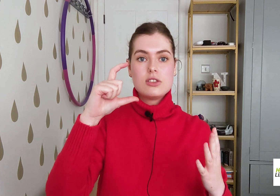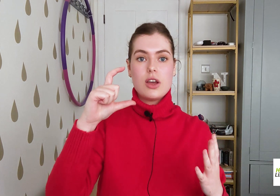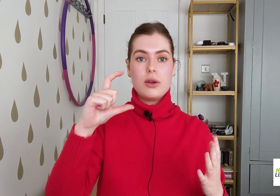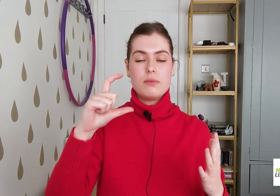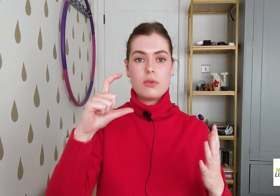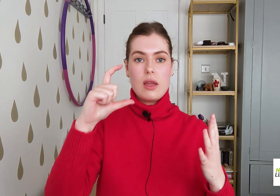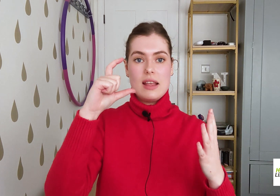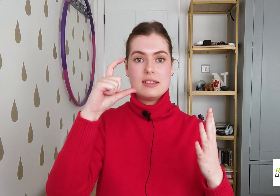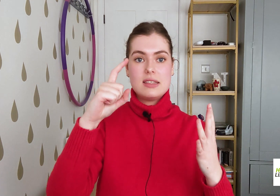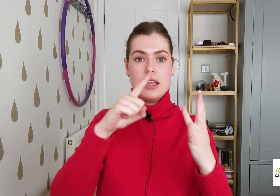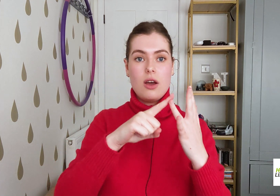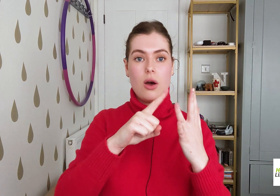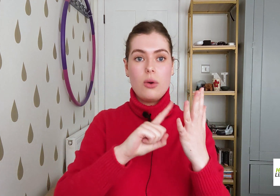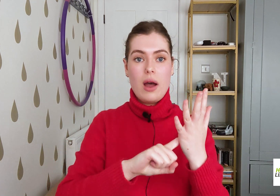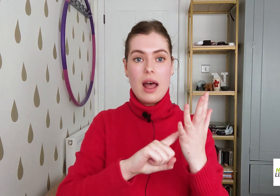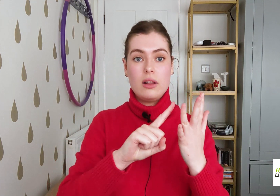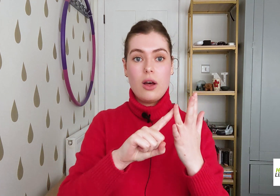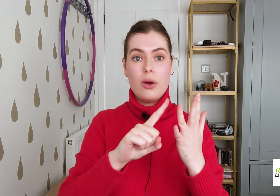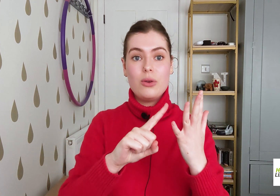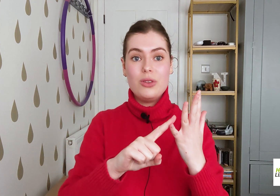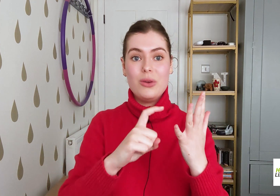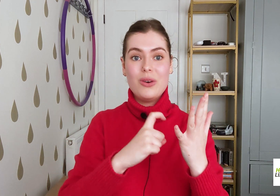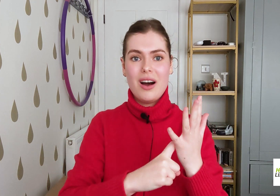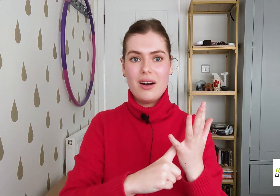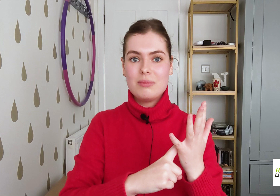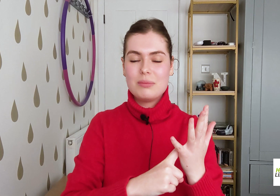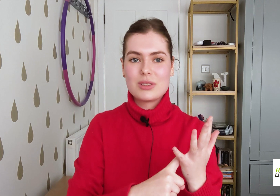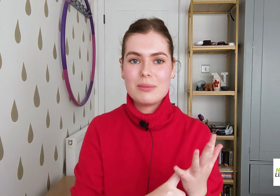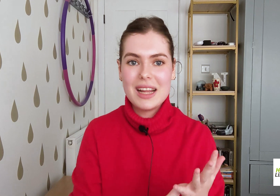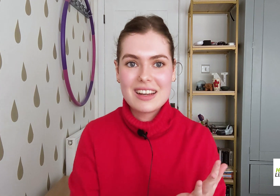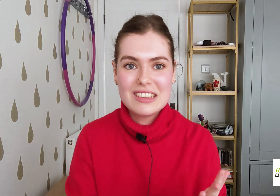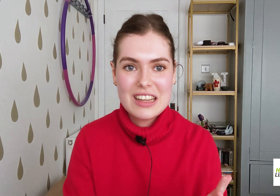So it's “COLOUR” because I'm in England.